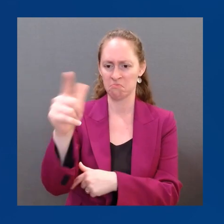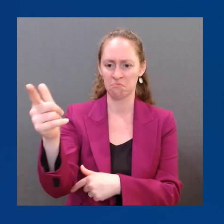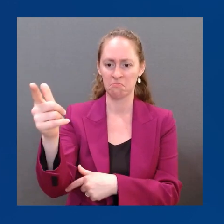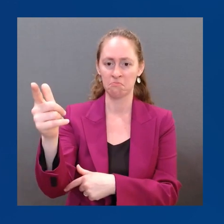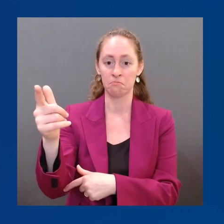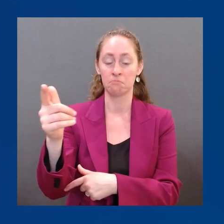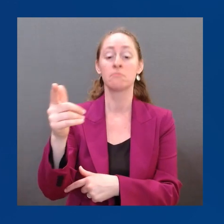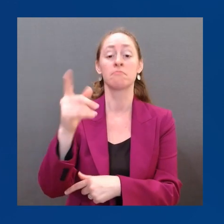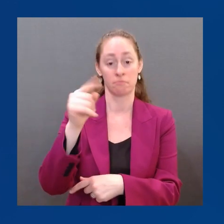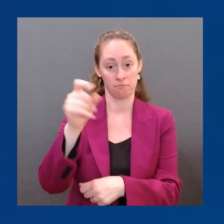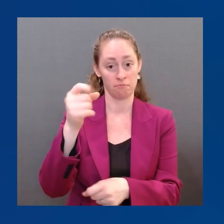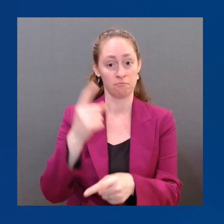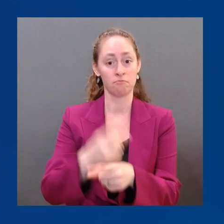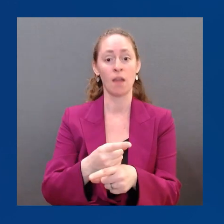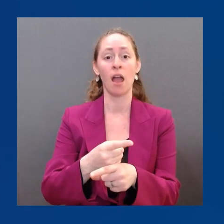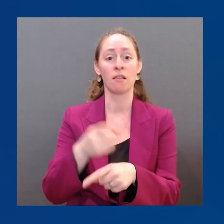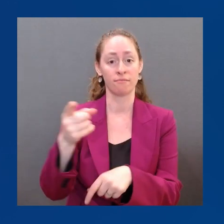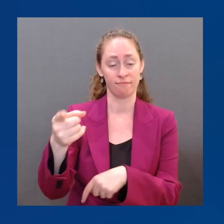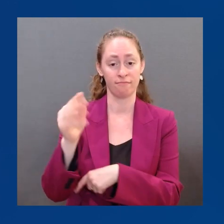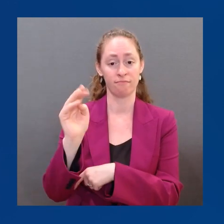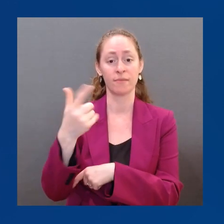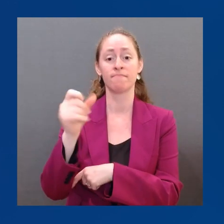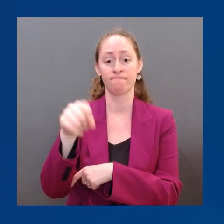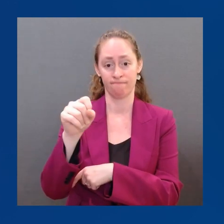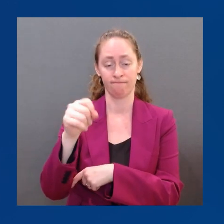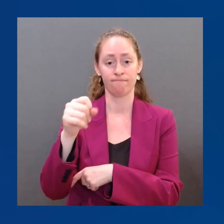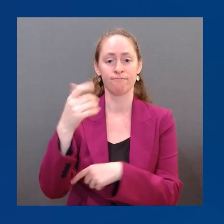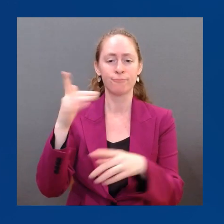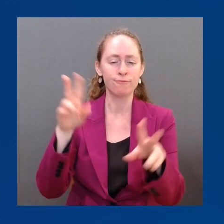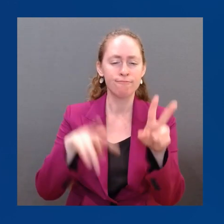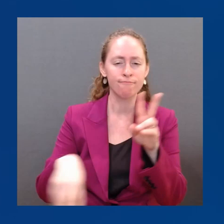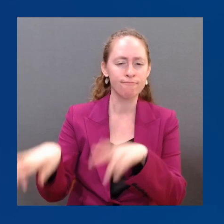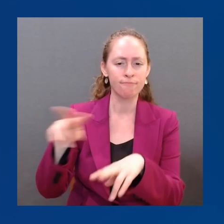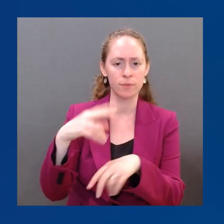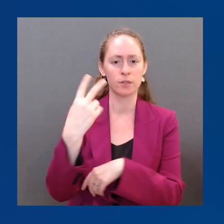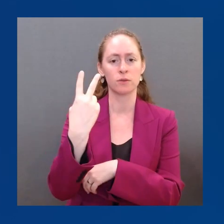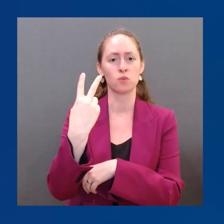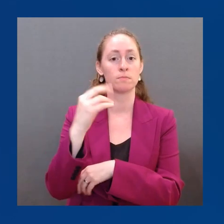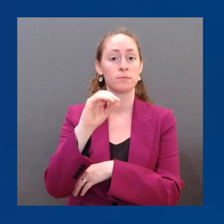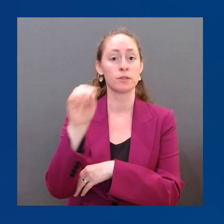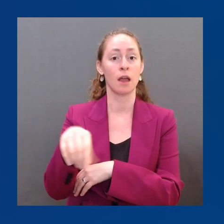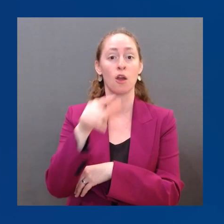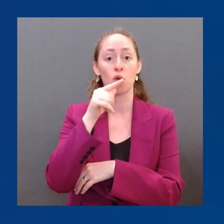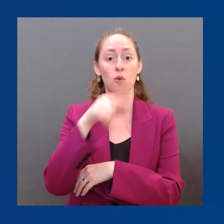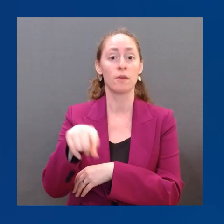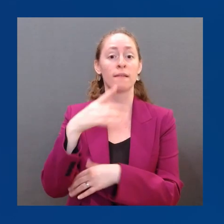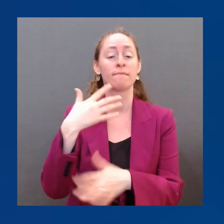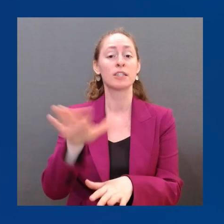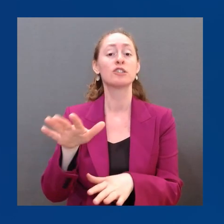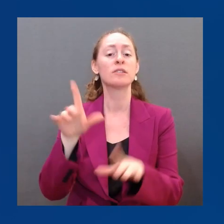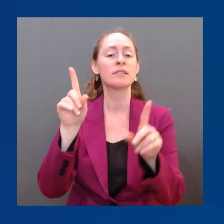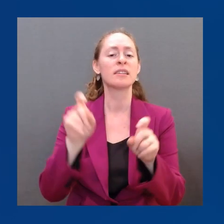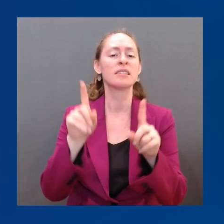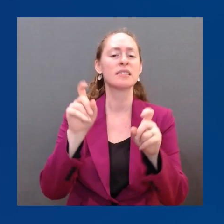showed about 2 percent in the Paxlovid group and about 1.5 percent in the placebo group. But that was with Delta. And so the question is: